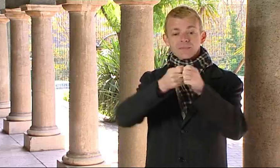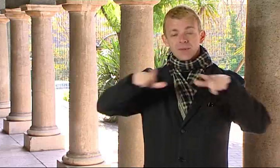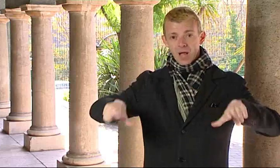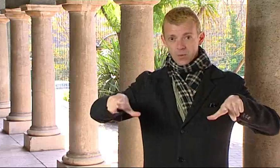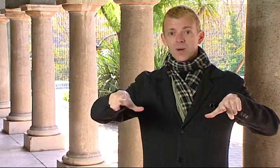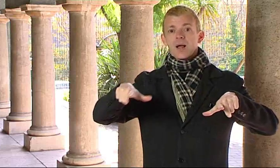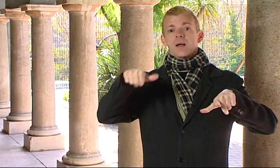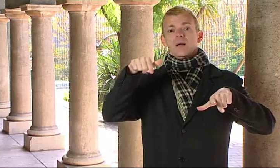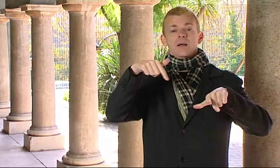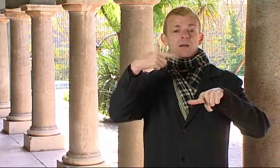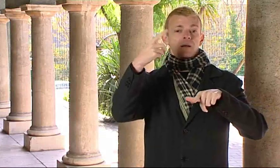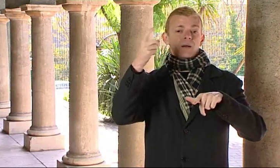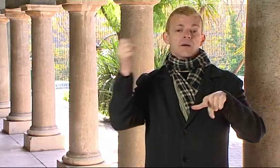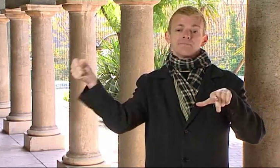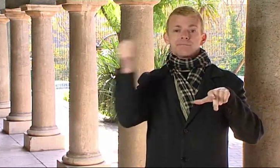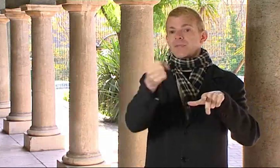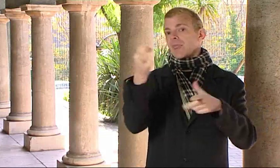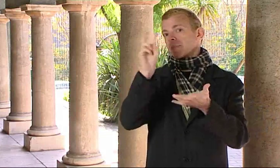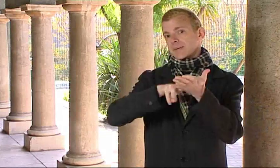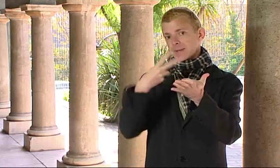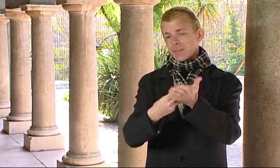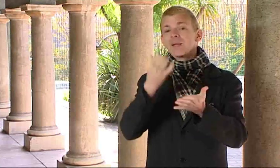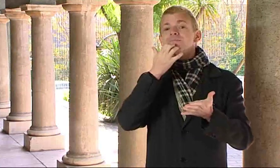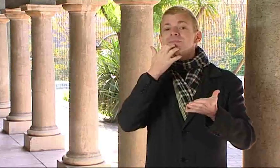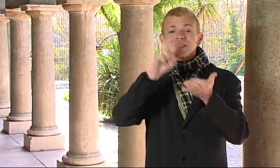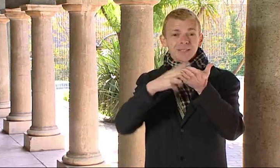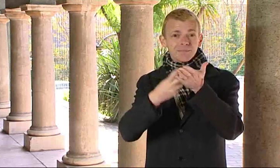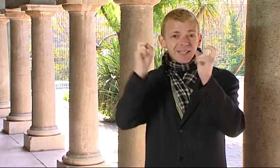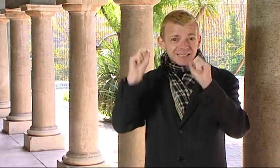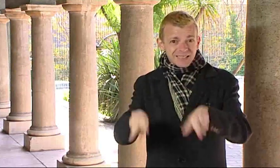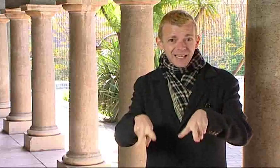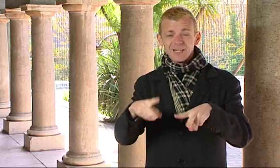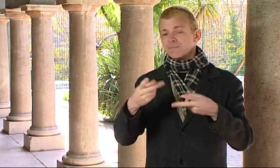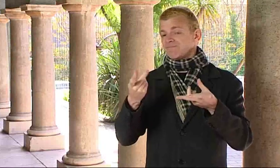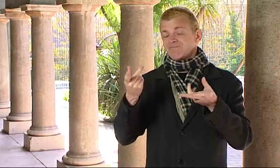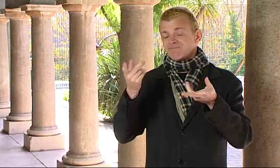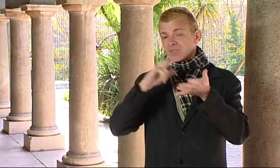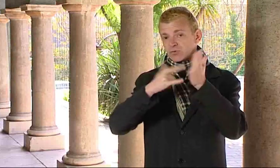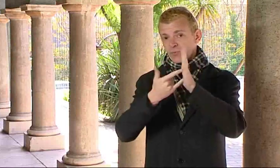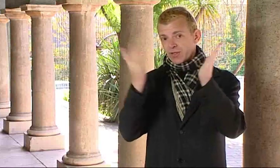For example, when attending classes, the difficulty of finding sign language